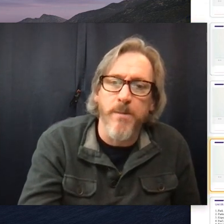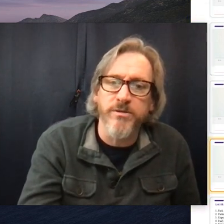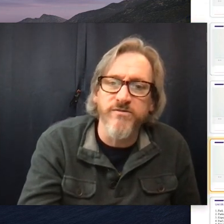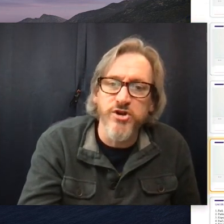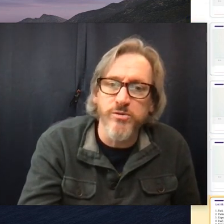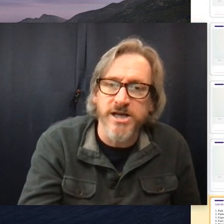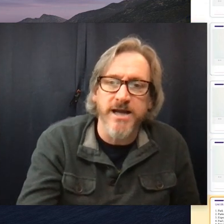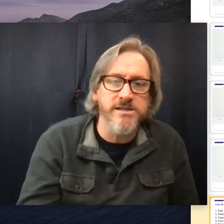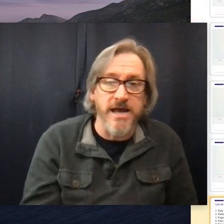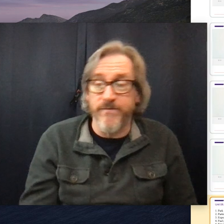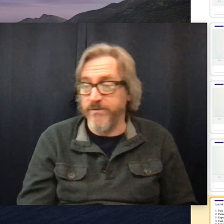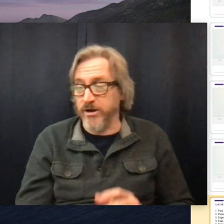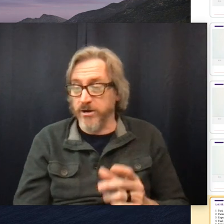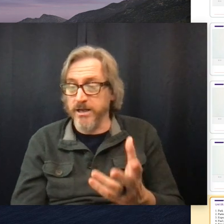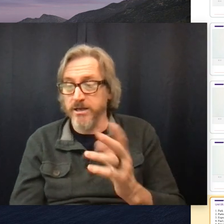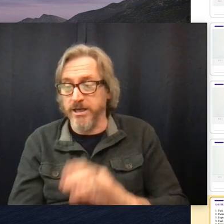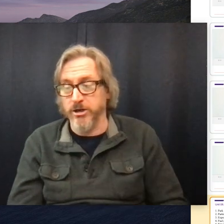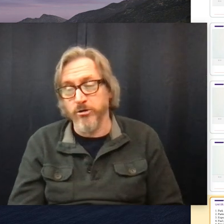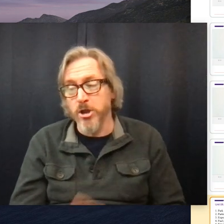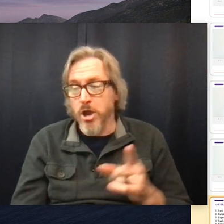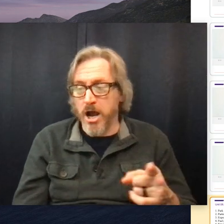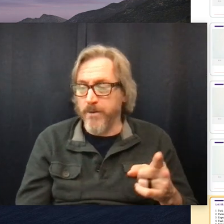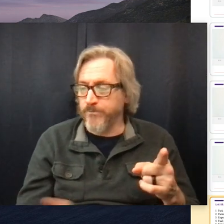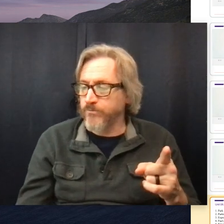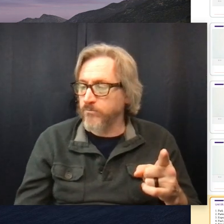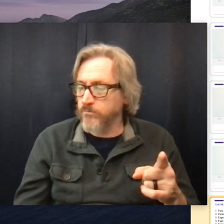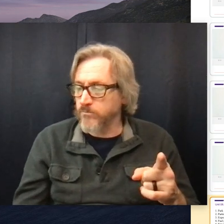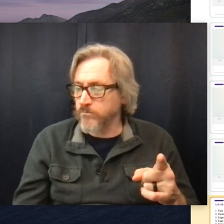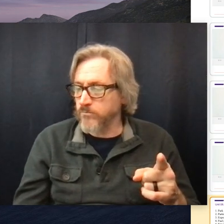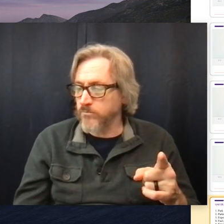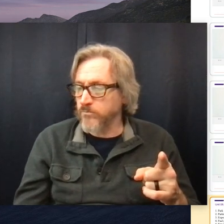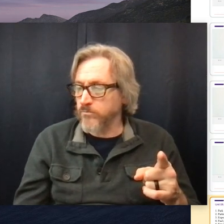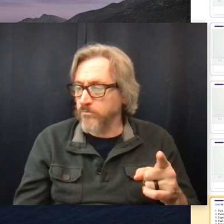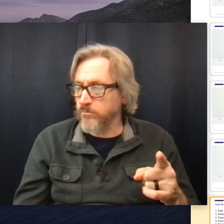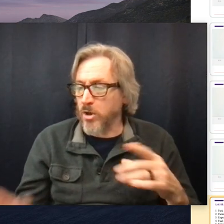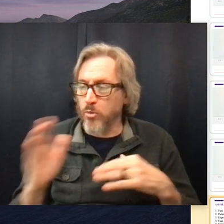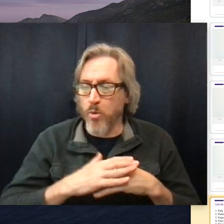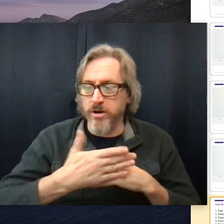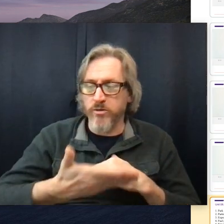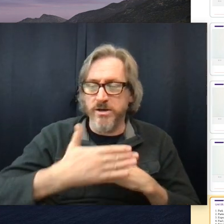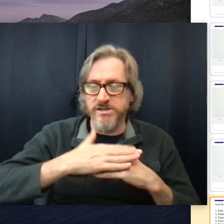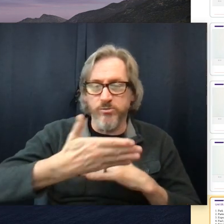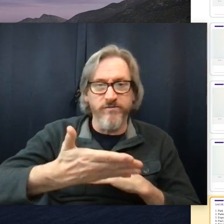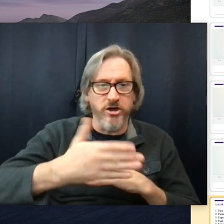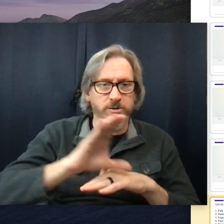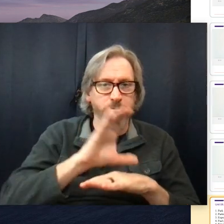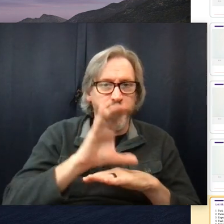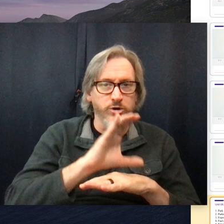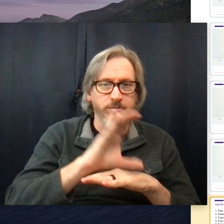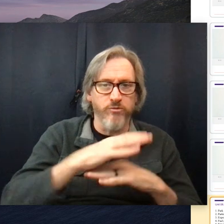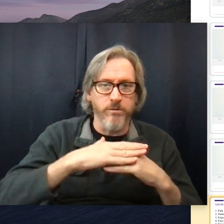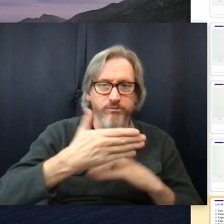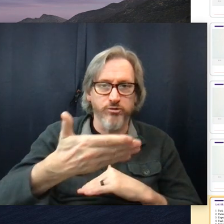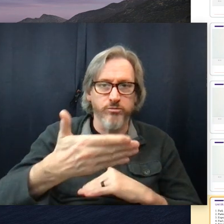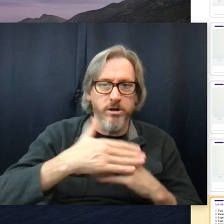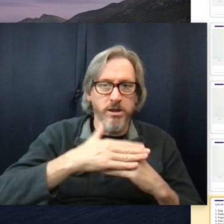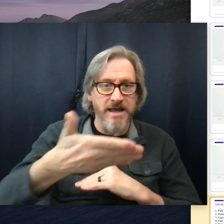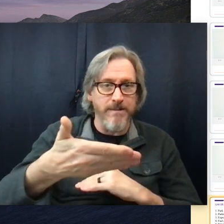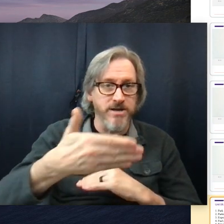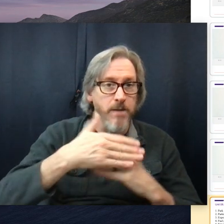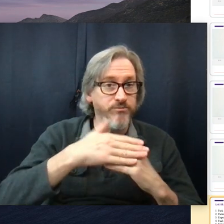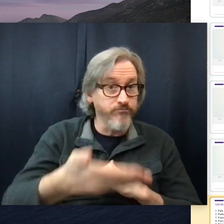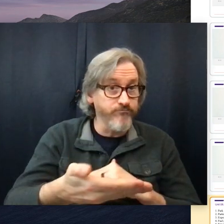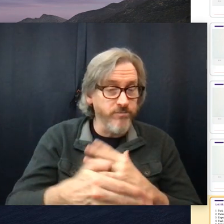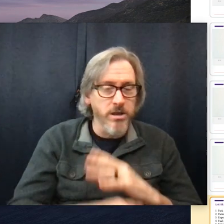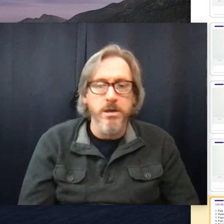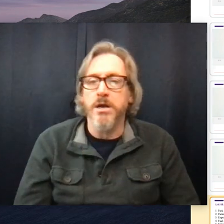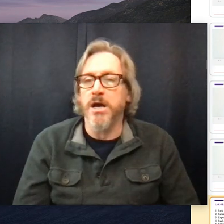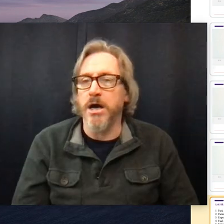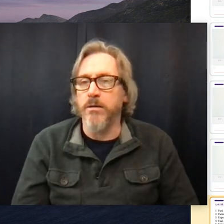couple of new signs and they're in here um one of the ones we've talked about computer before laptop